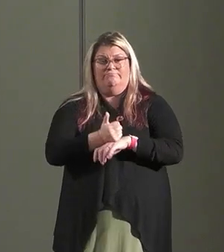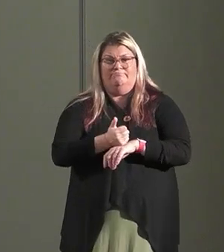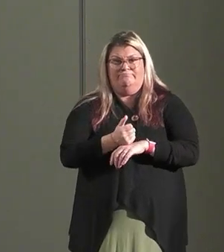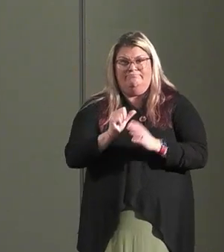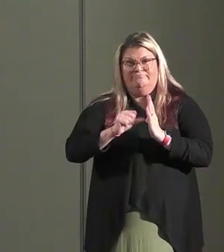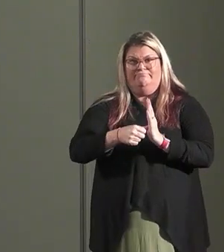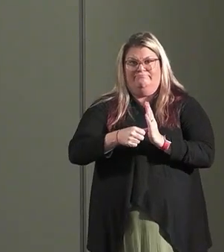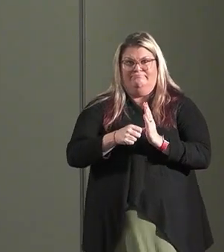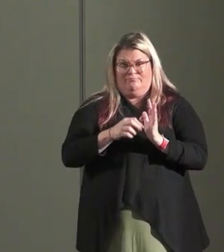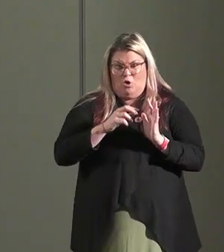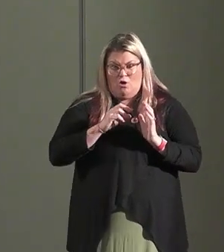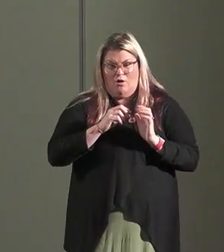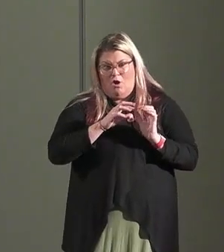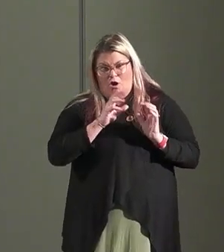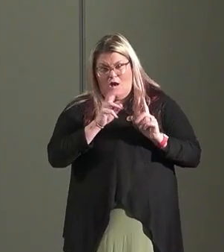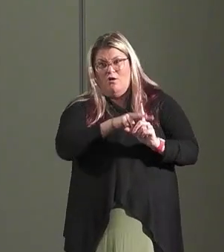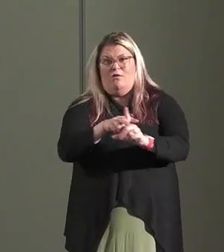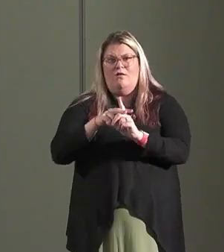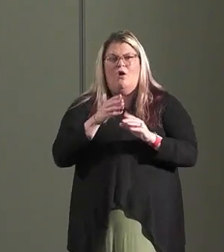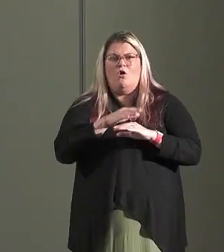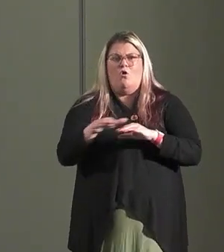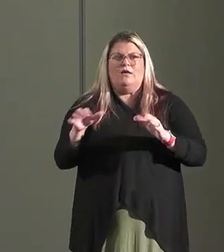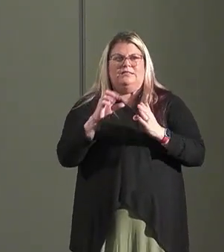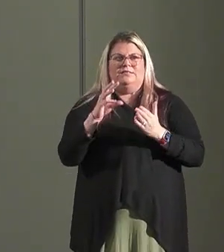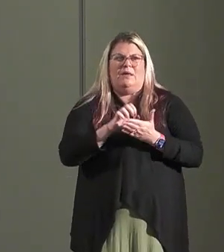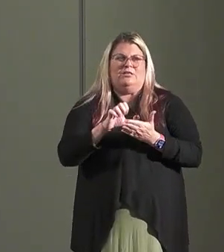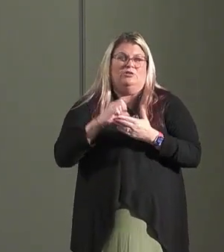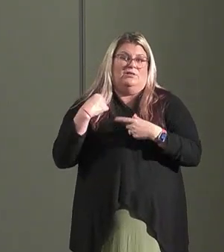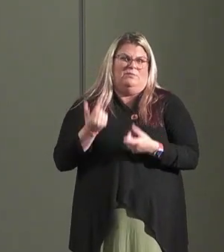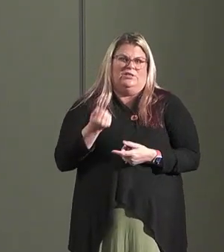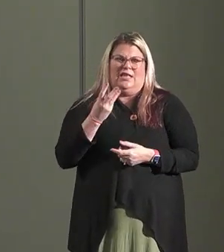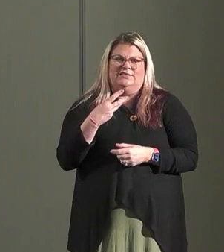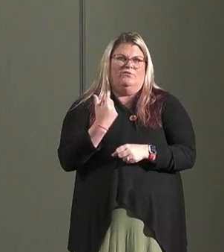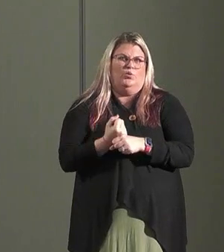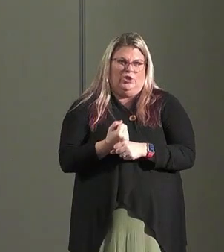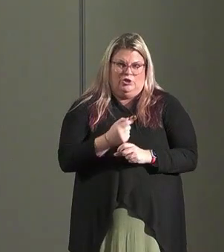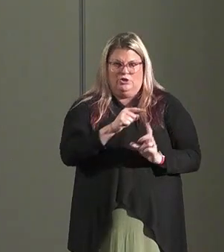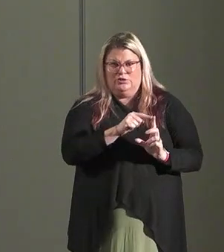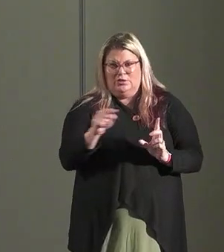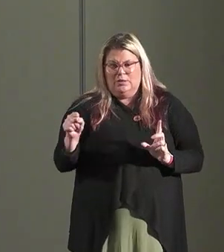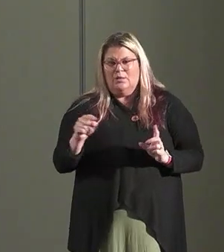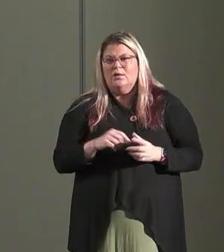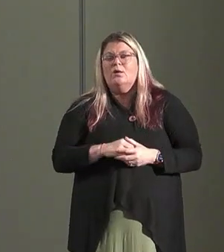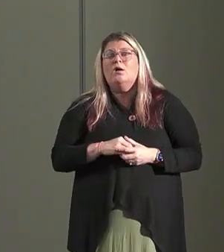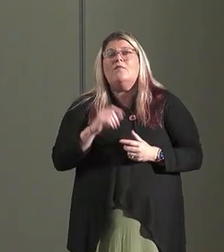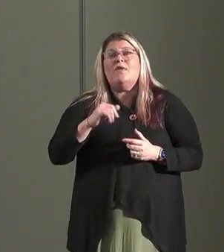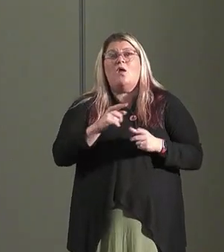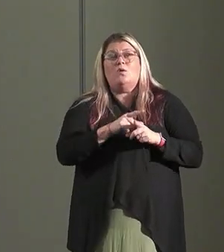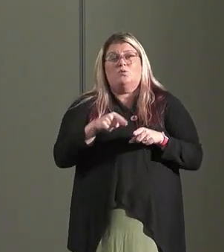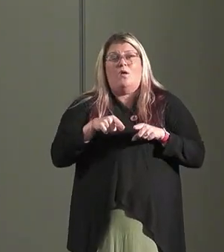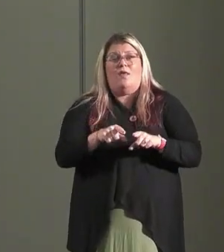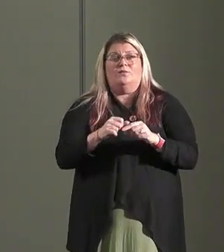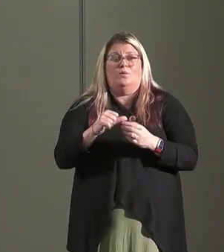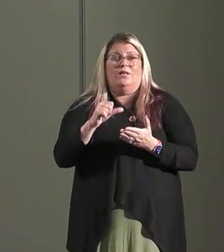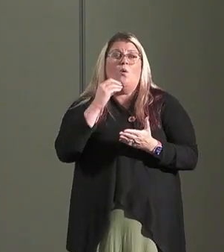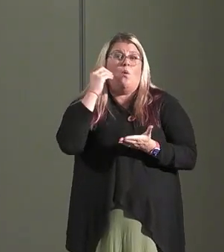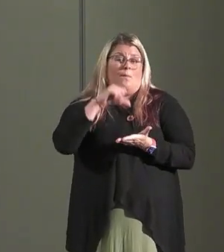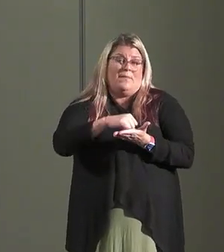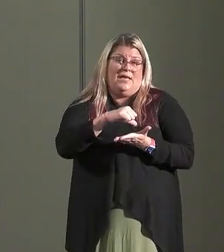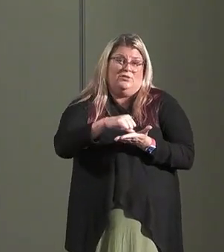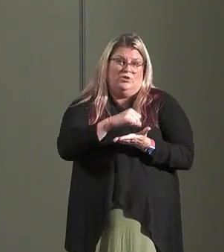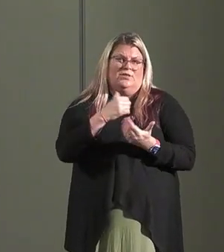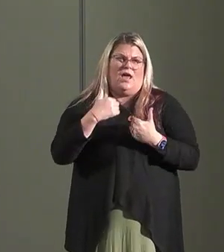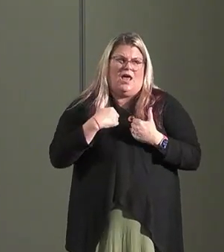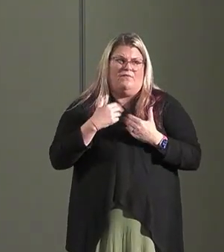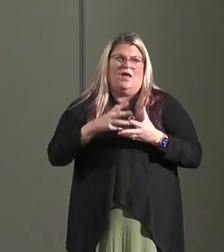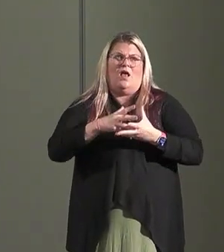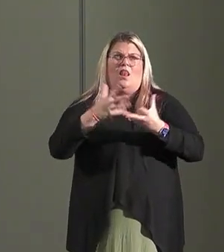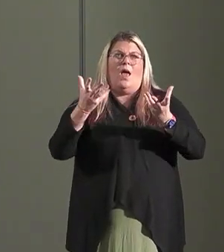pages over the last several years. That aligns with home pages getting bigger. We're seeing